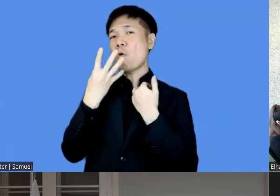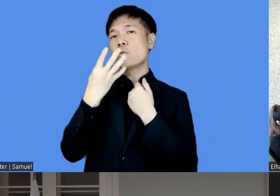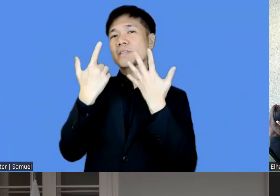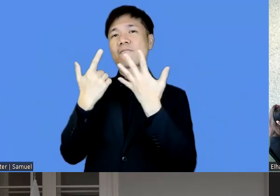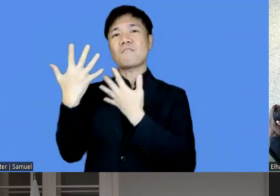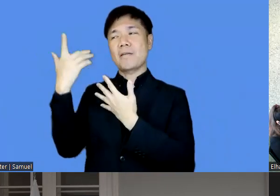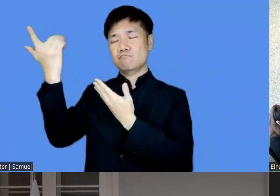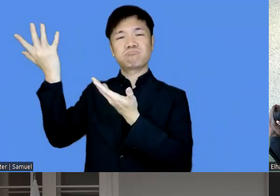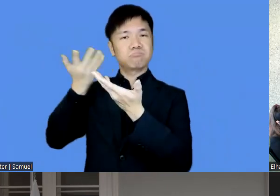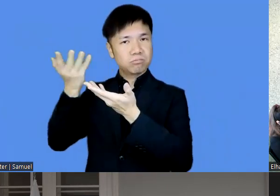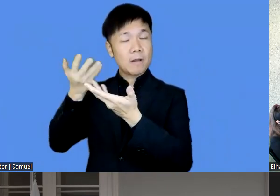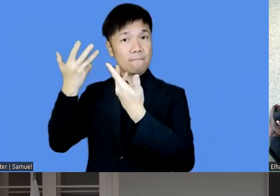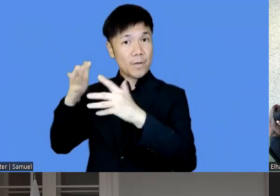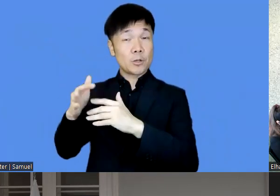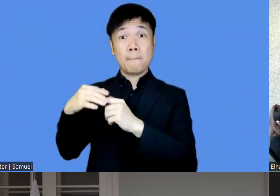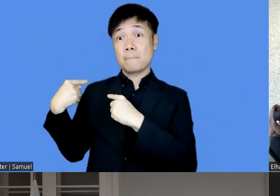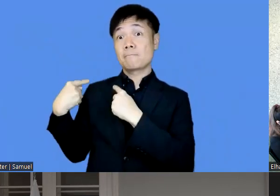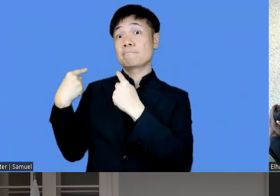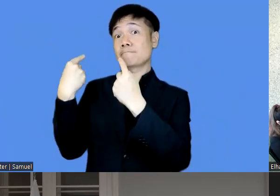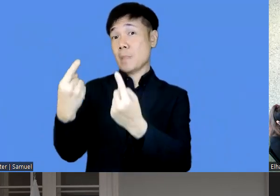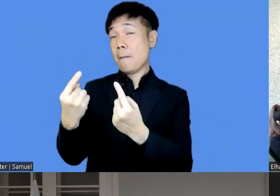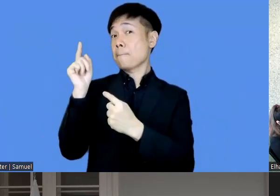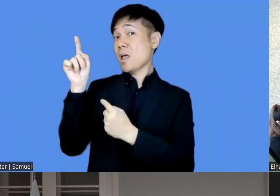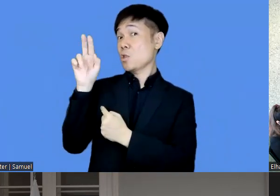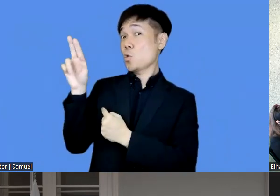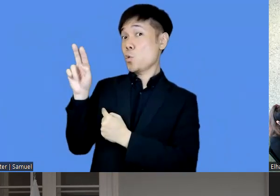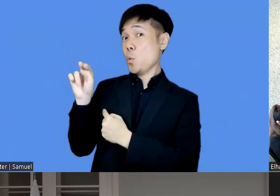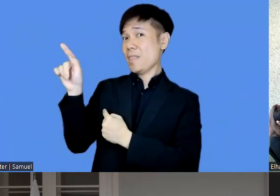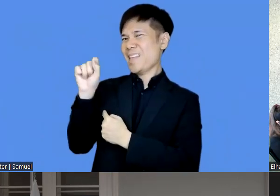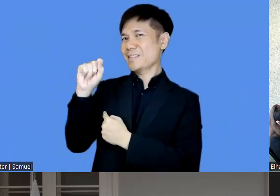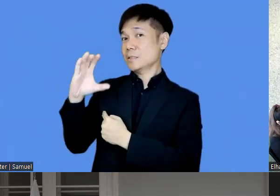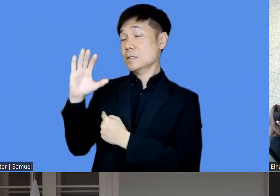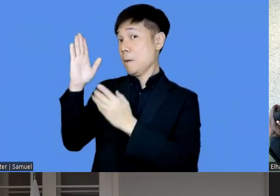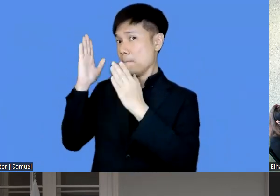However, the conversation with the U.N. should become more concrete in terms of IHL related